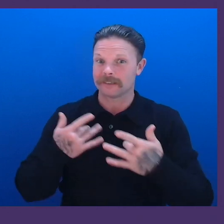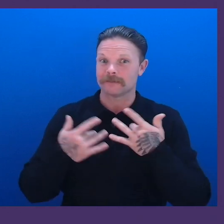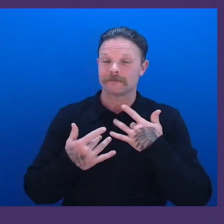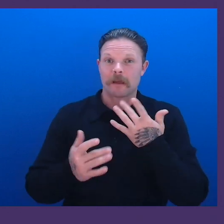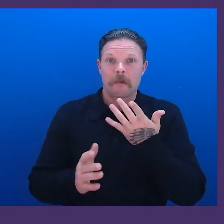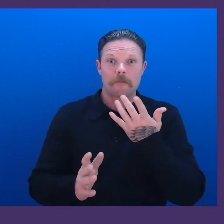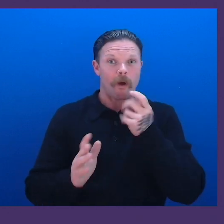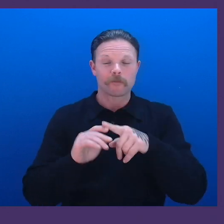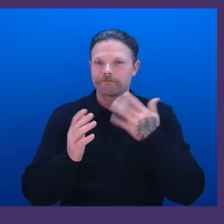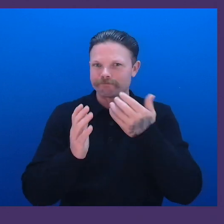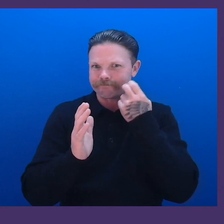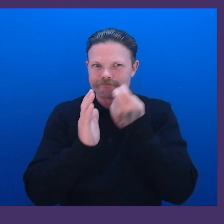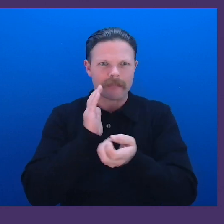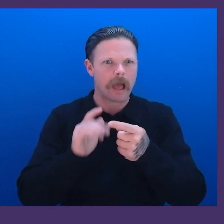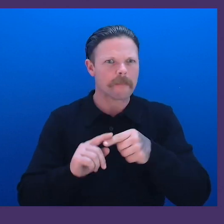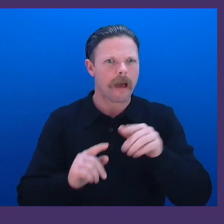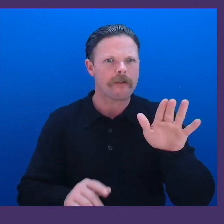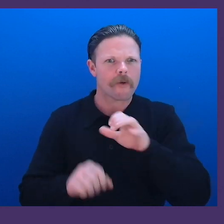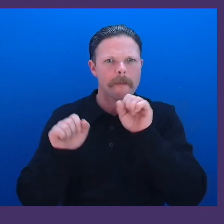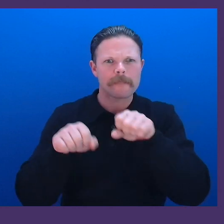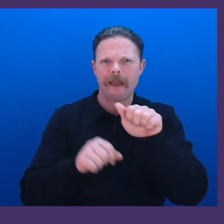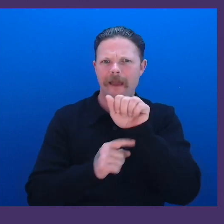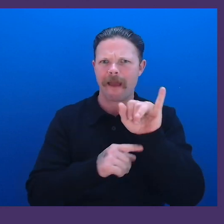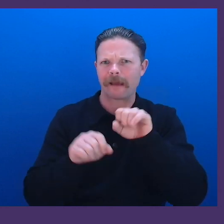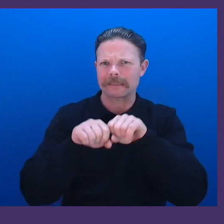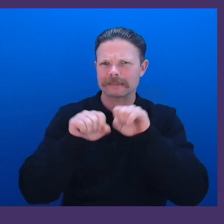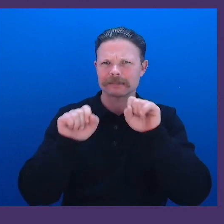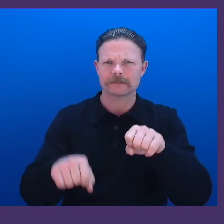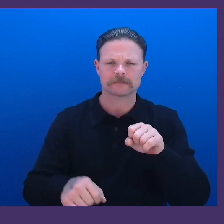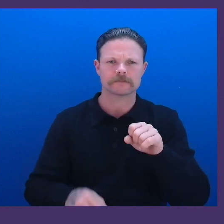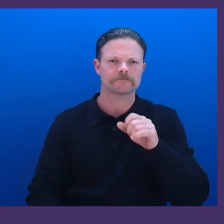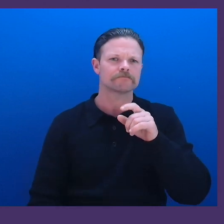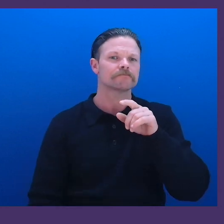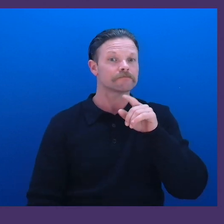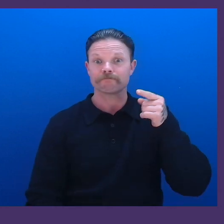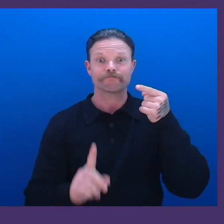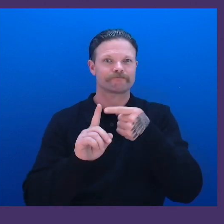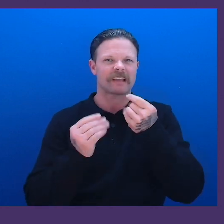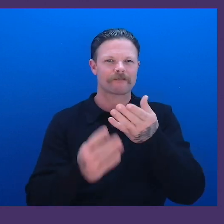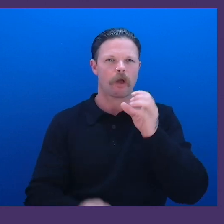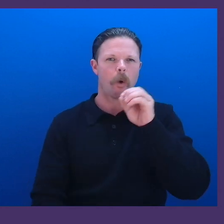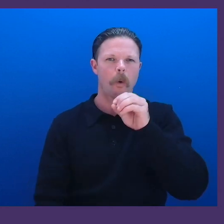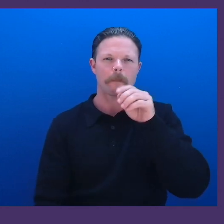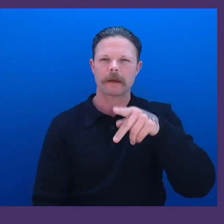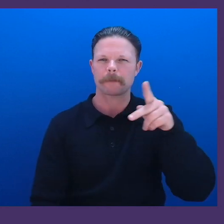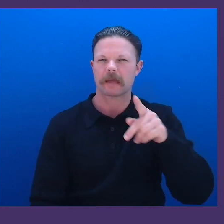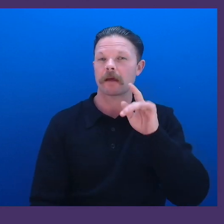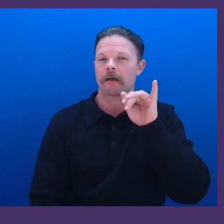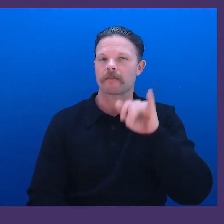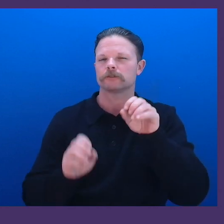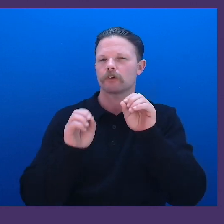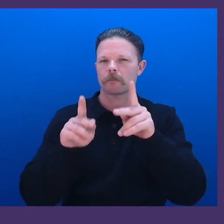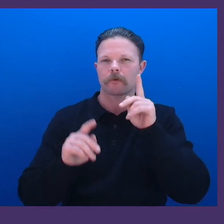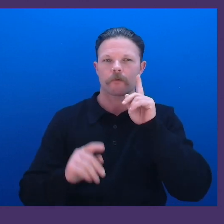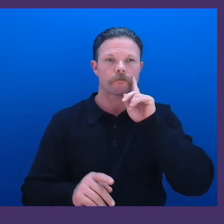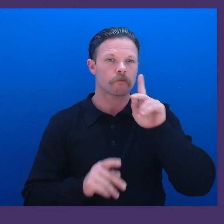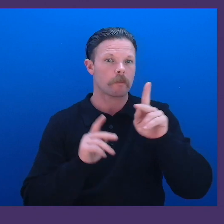especially given the unique opportunity that they hold for people with disabilities. As technology makers, you know the importance